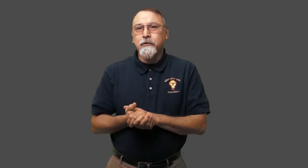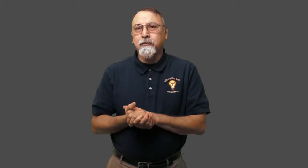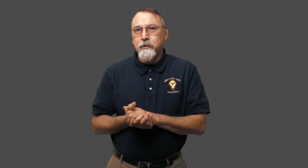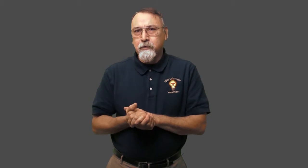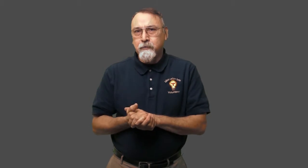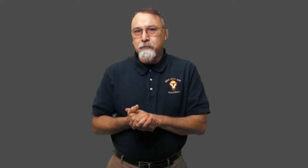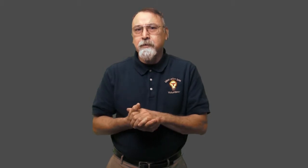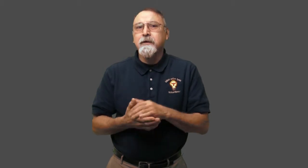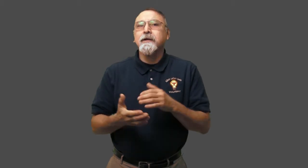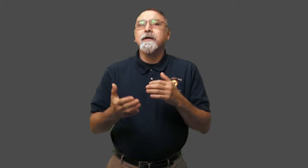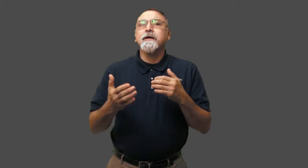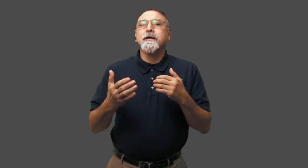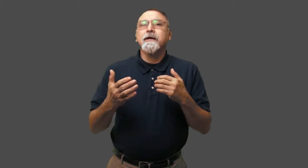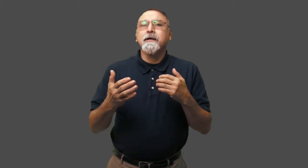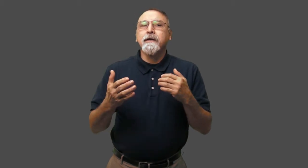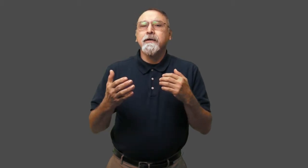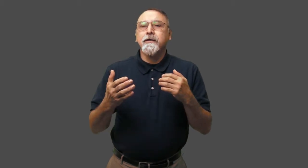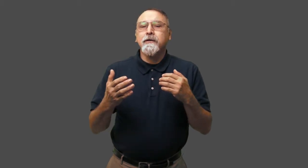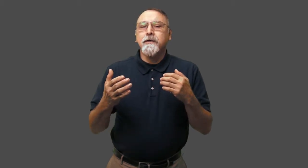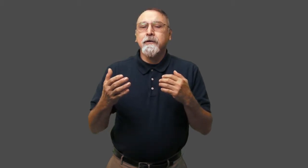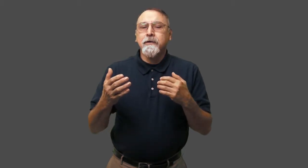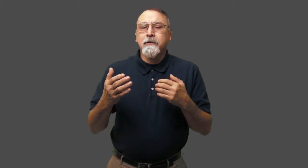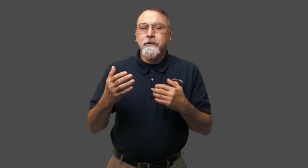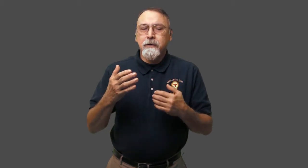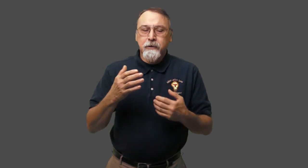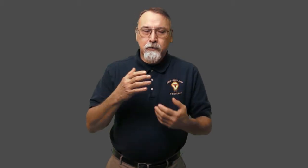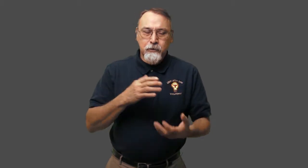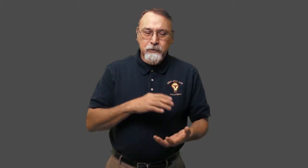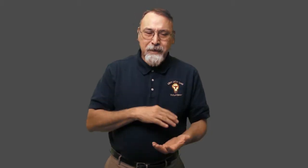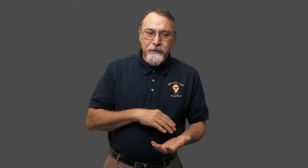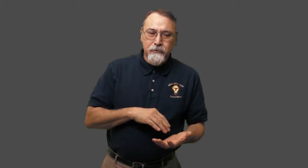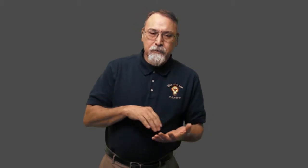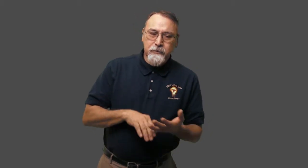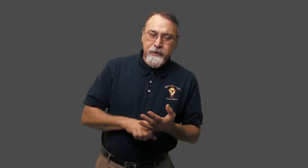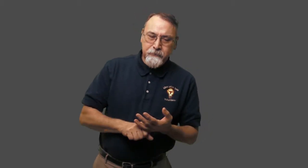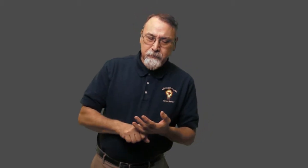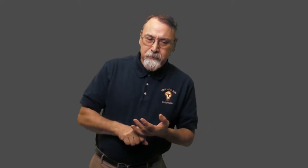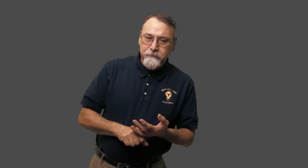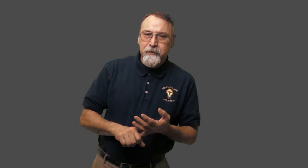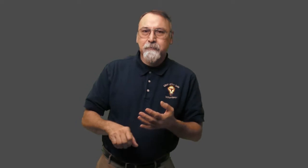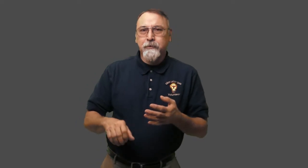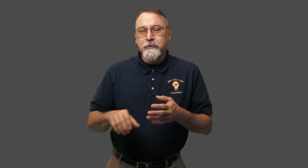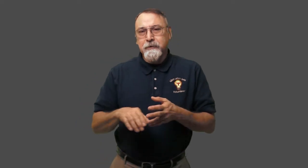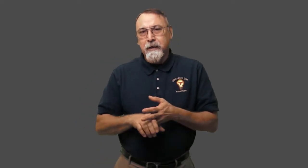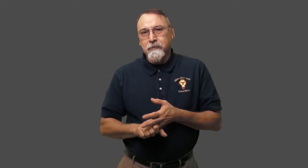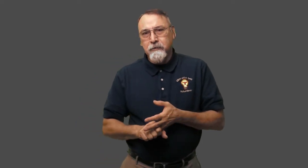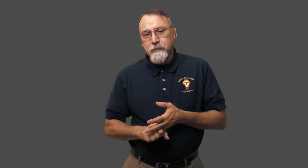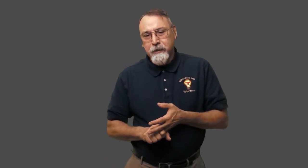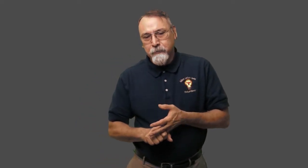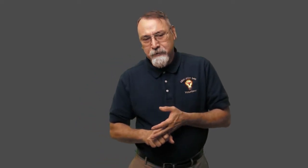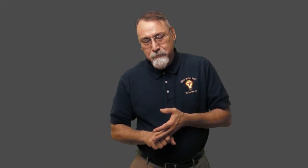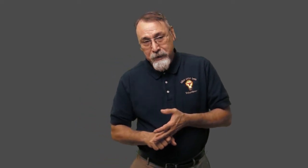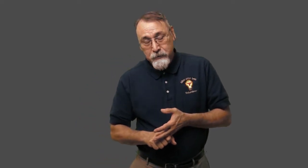do it from home you can download SQL Developer and download Enterprise Manager to work on